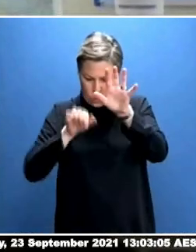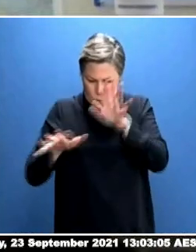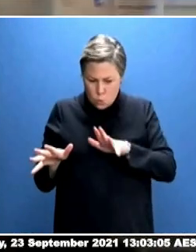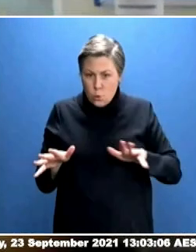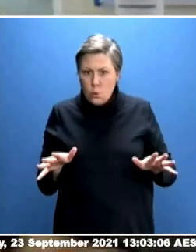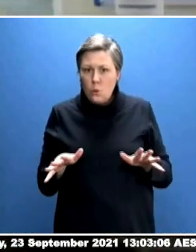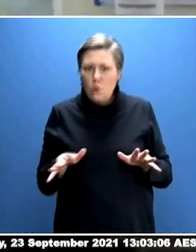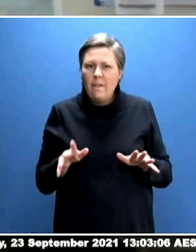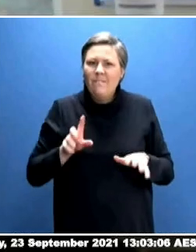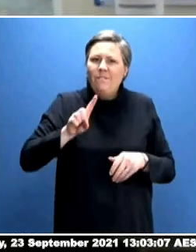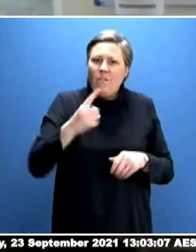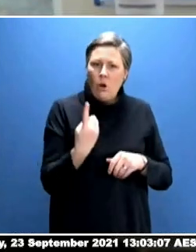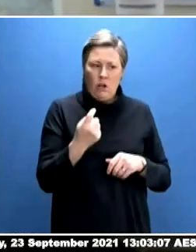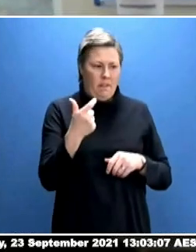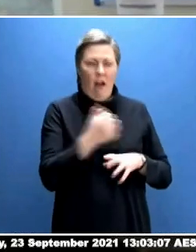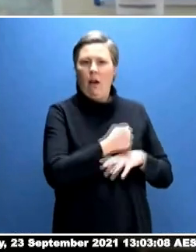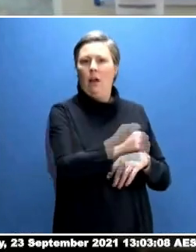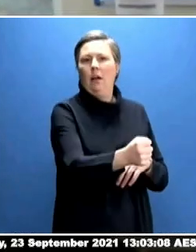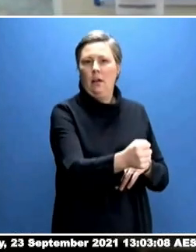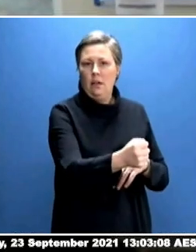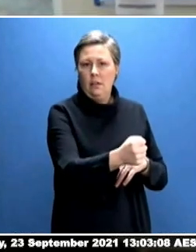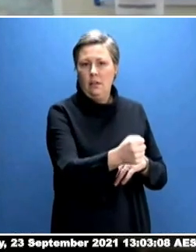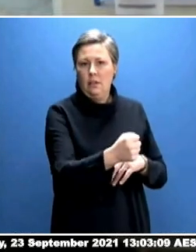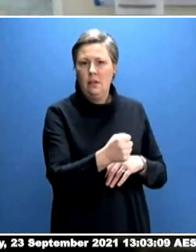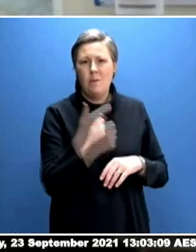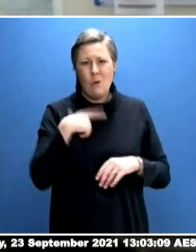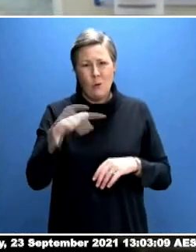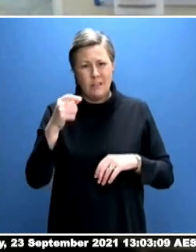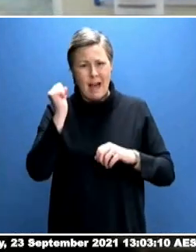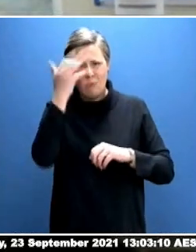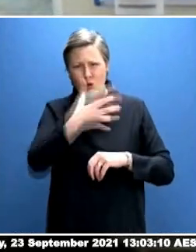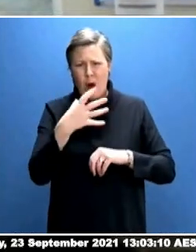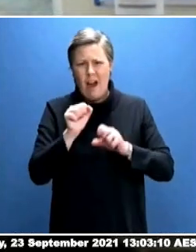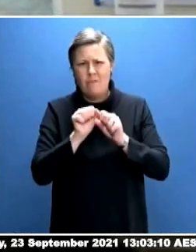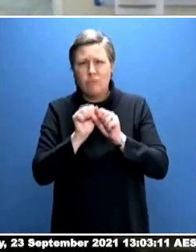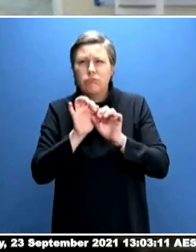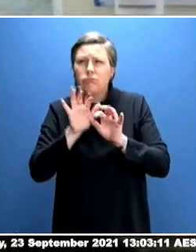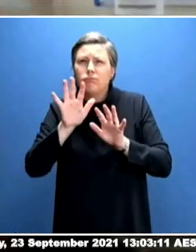We have vast family connections and networks and the ability to map